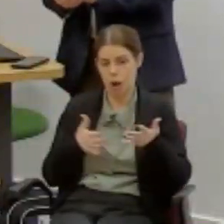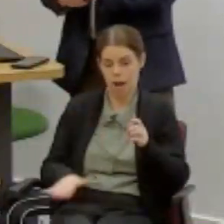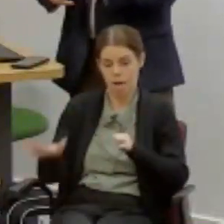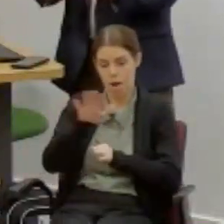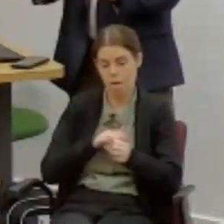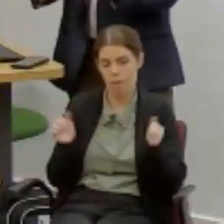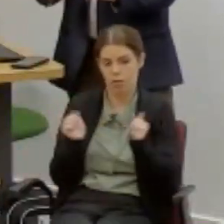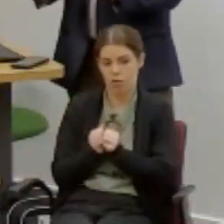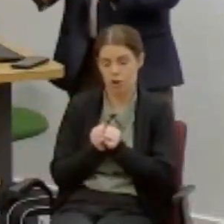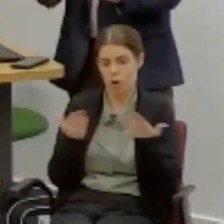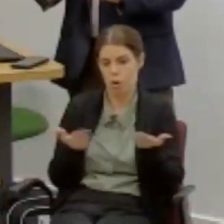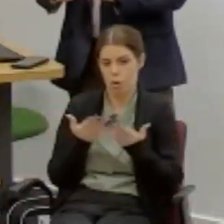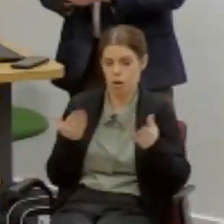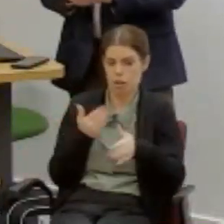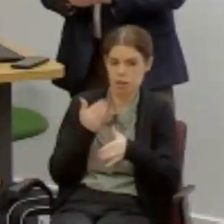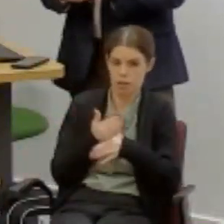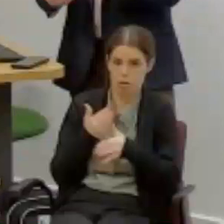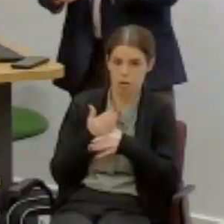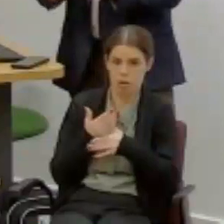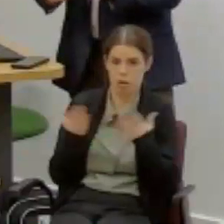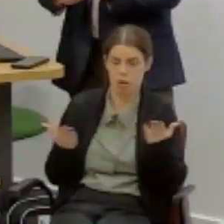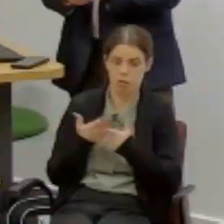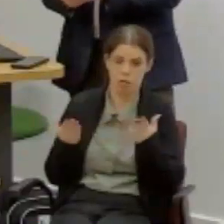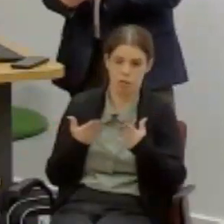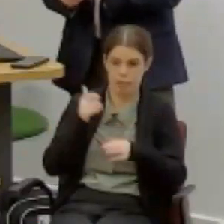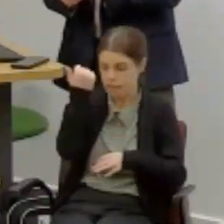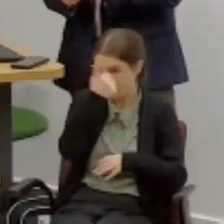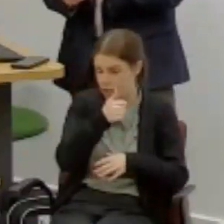change so where does it work for sport? Where does it seem sensible to make those changes?